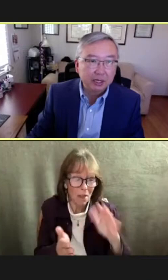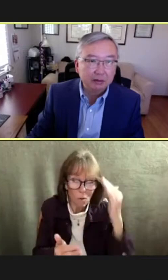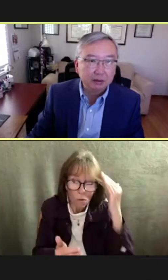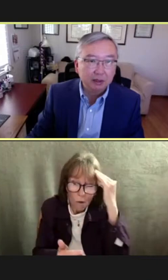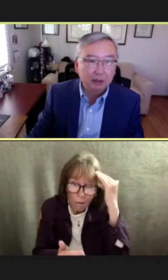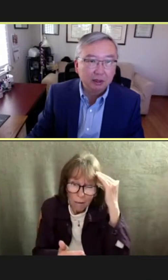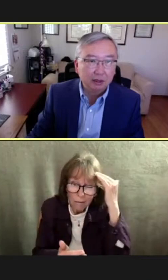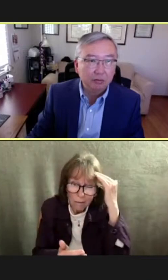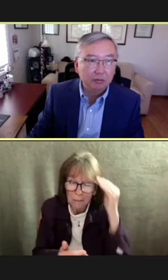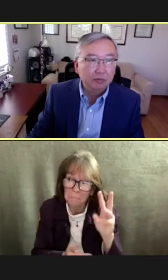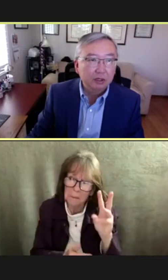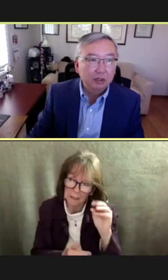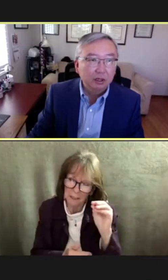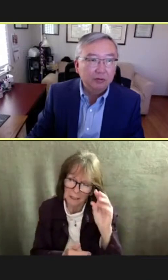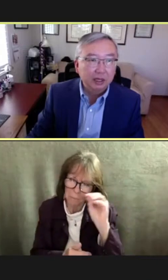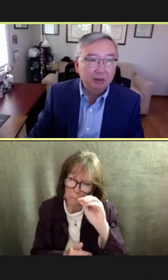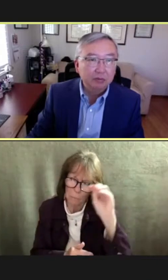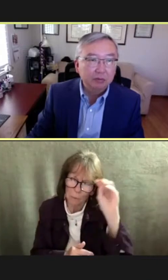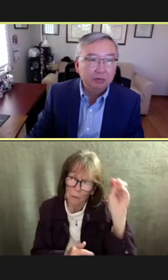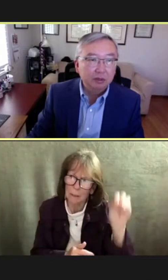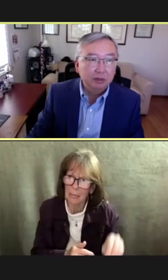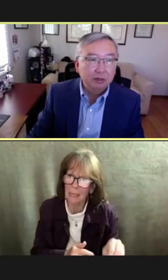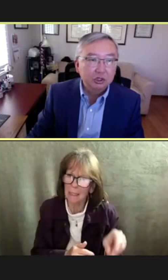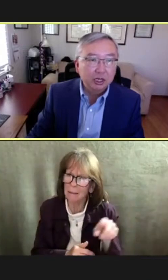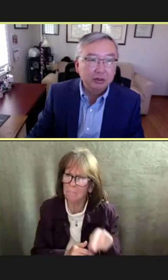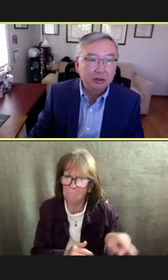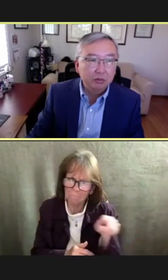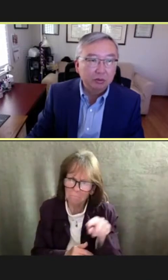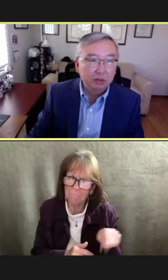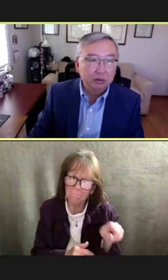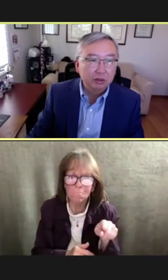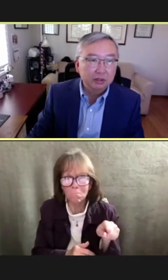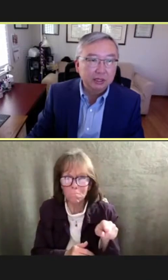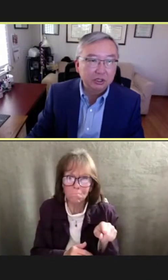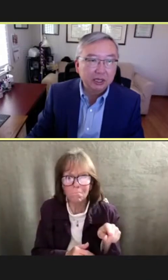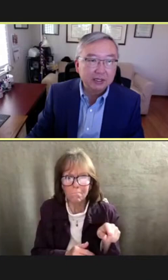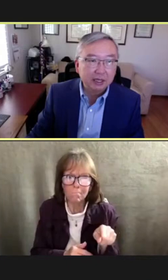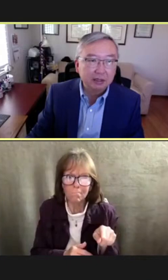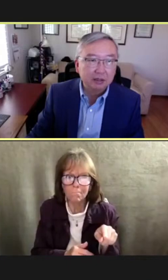would suggest that the physician knowledge